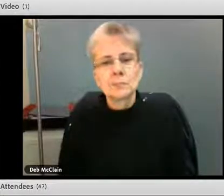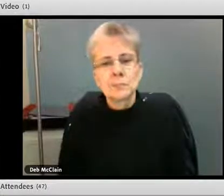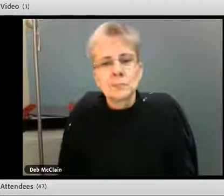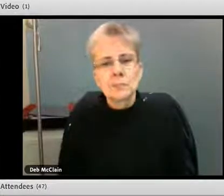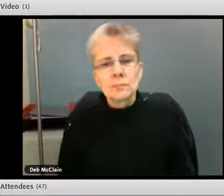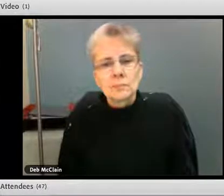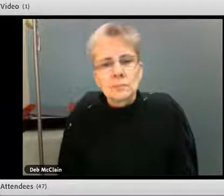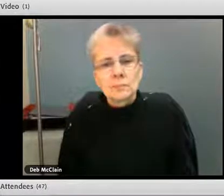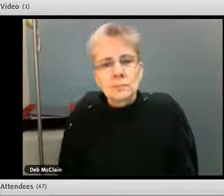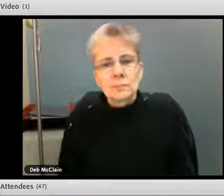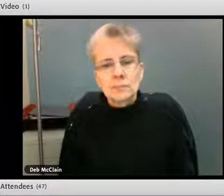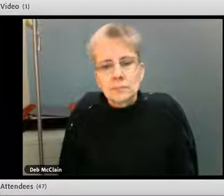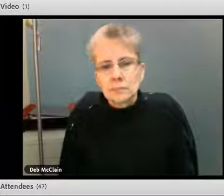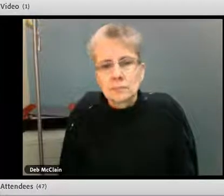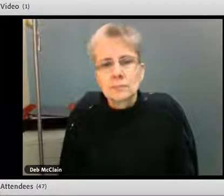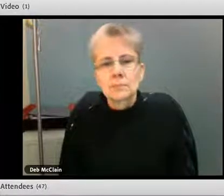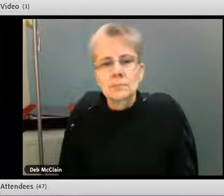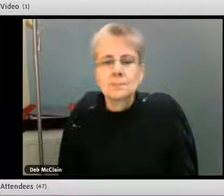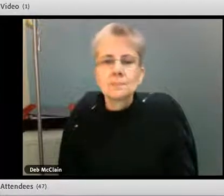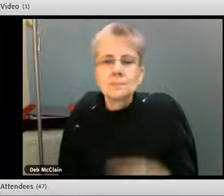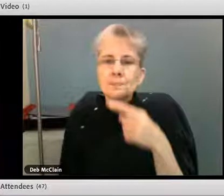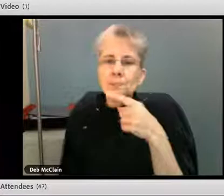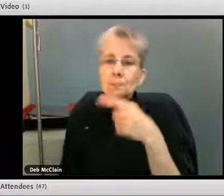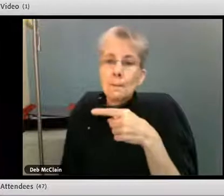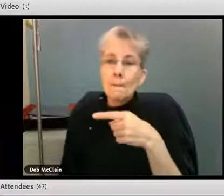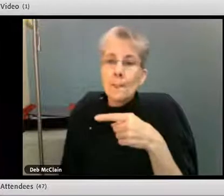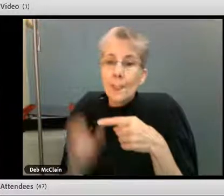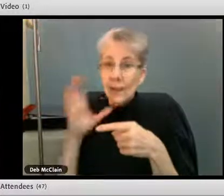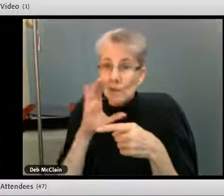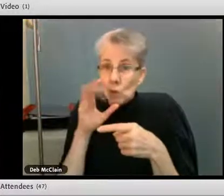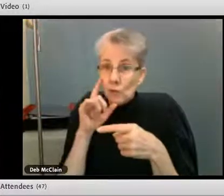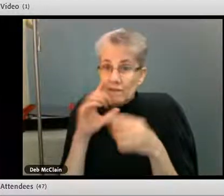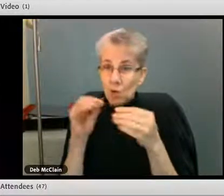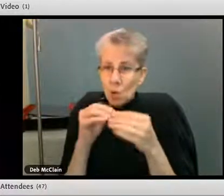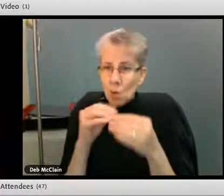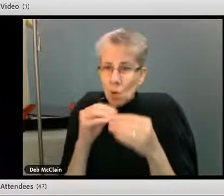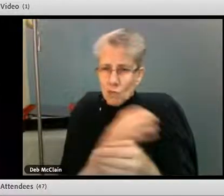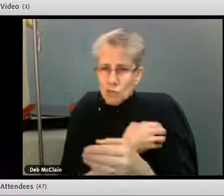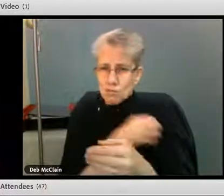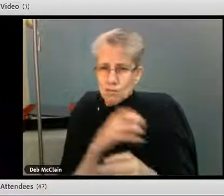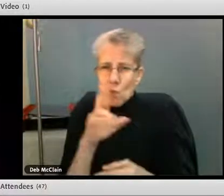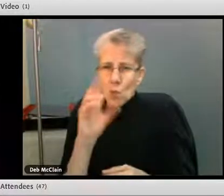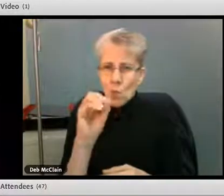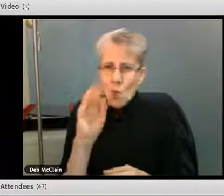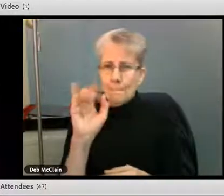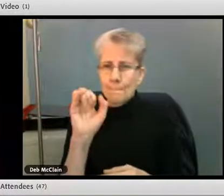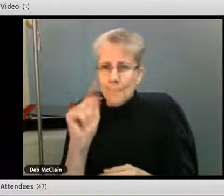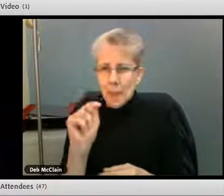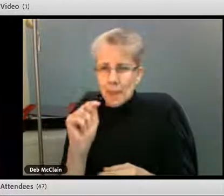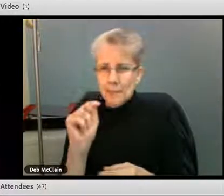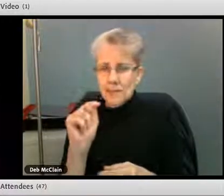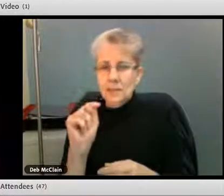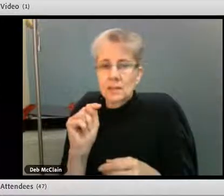If you are looking for more robots, and you can download onto your computer, Gimp is a Photoshop alternative.